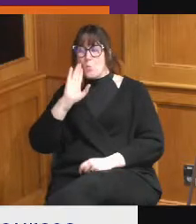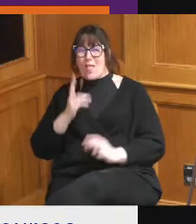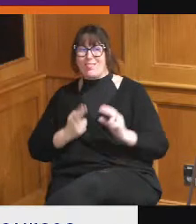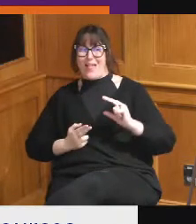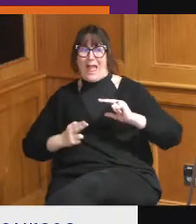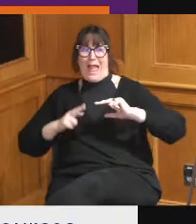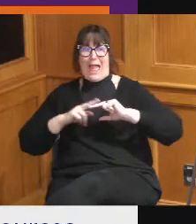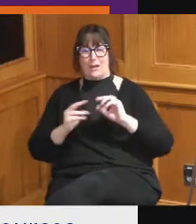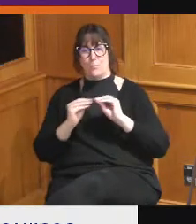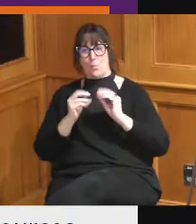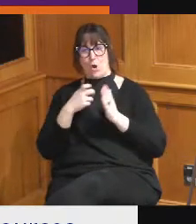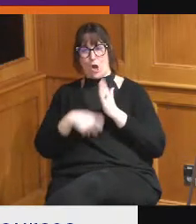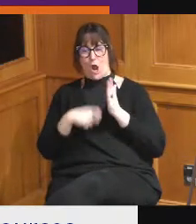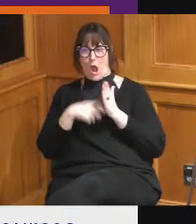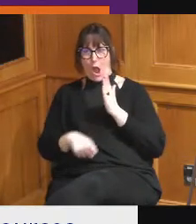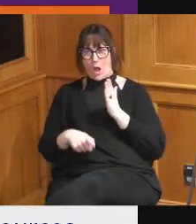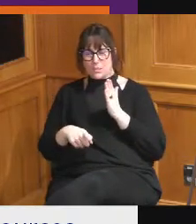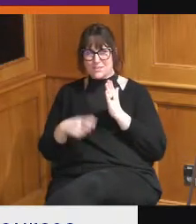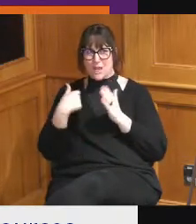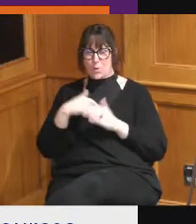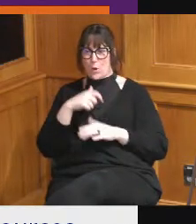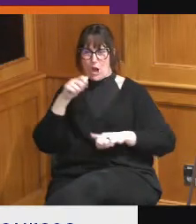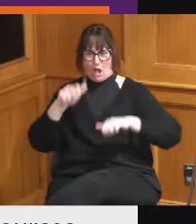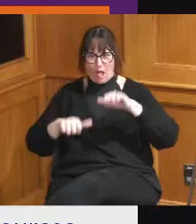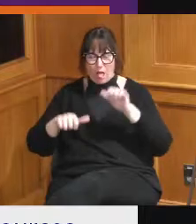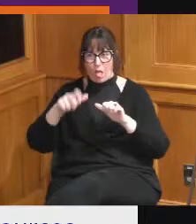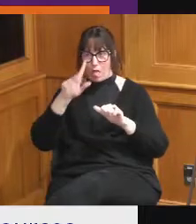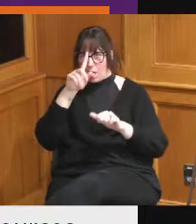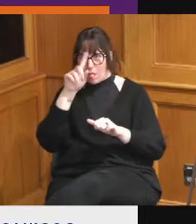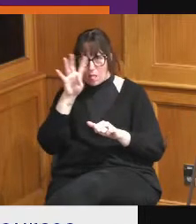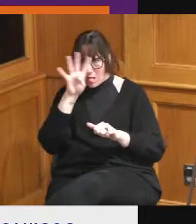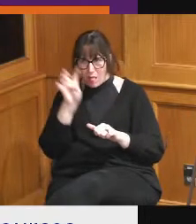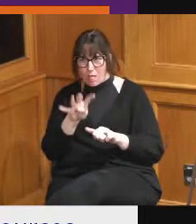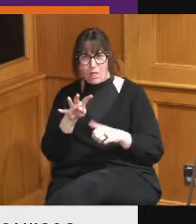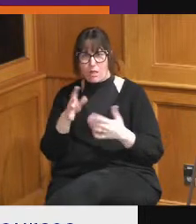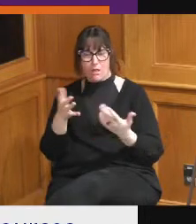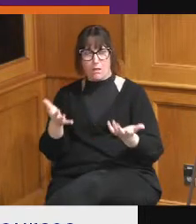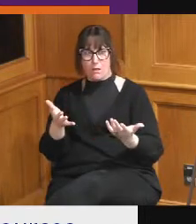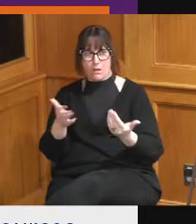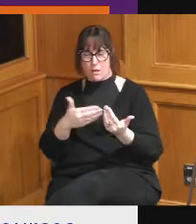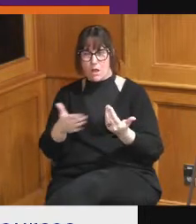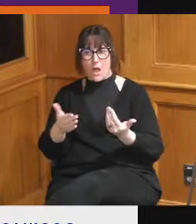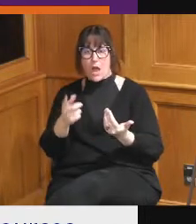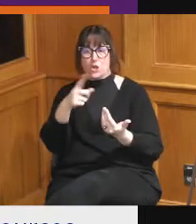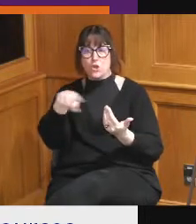term and then it's an enormous question that we everybody in this industry and I know you all know